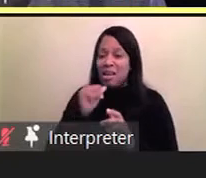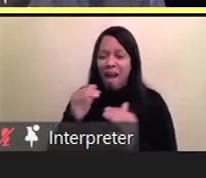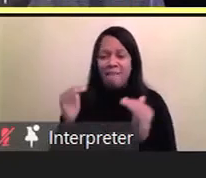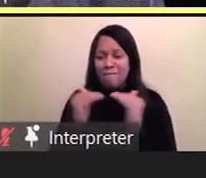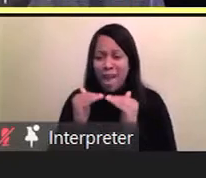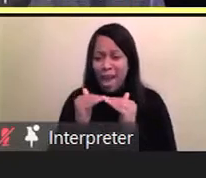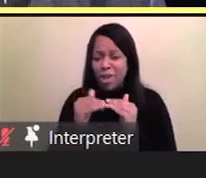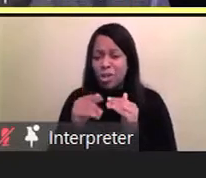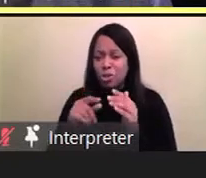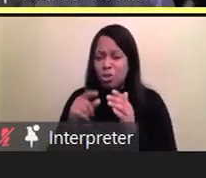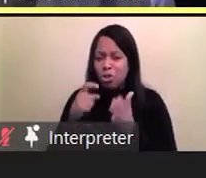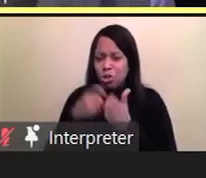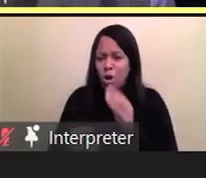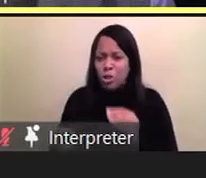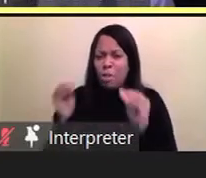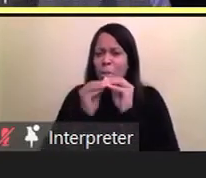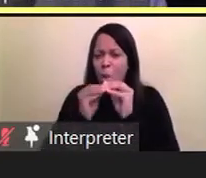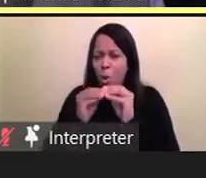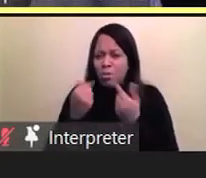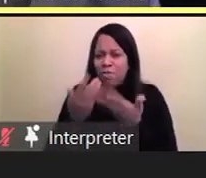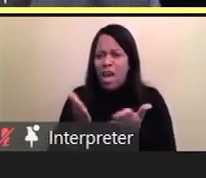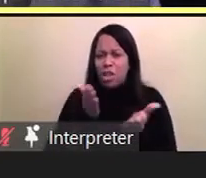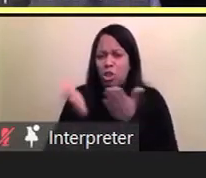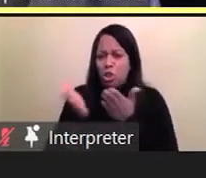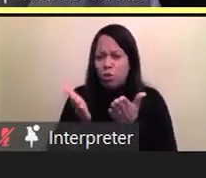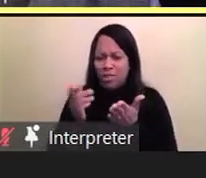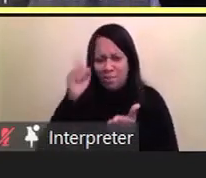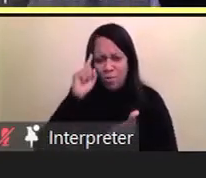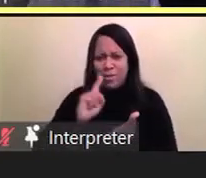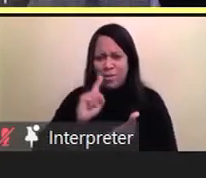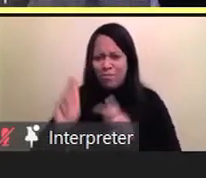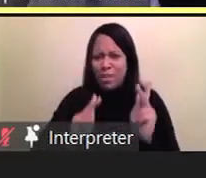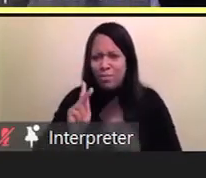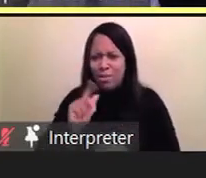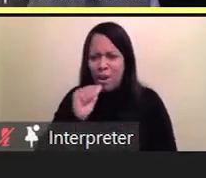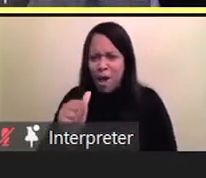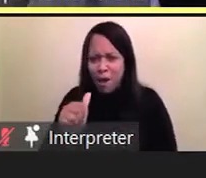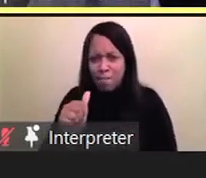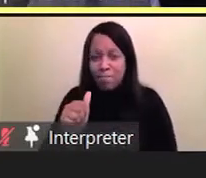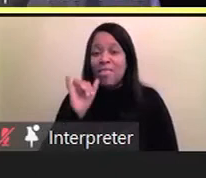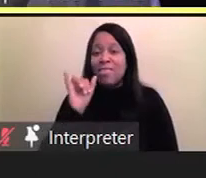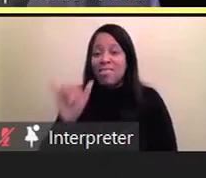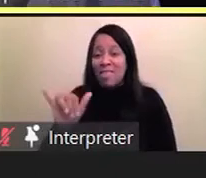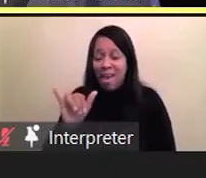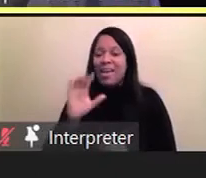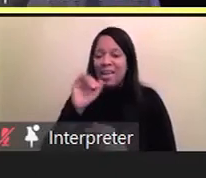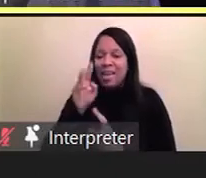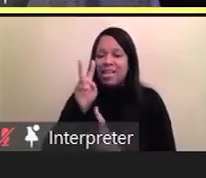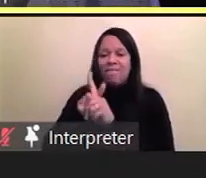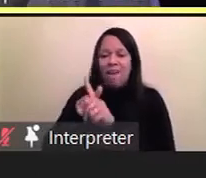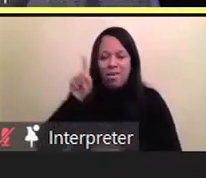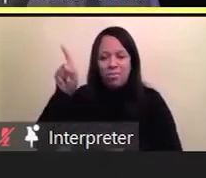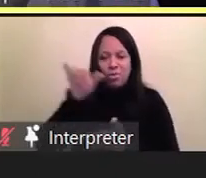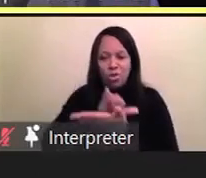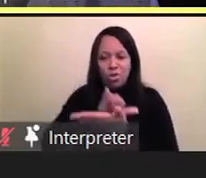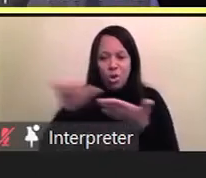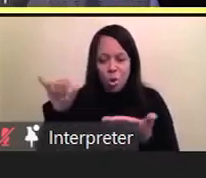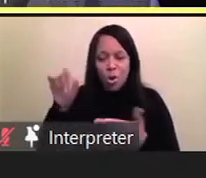like this for hearing-impaired. That case was filed in New York in the Federal Court Eastern District of New York.